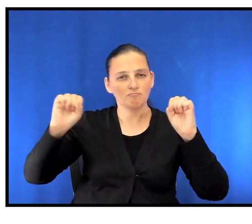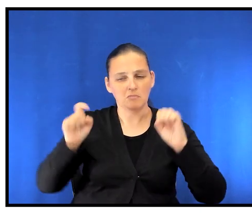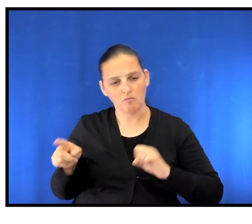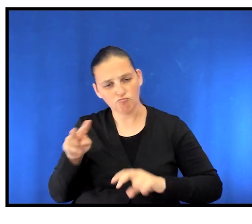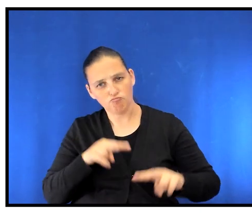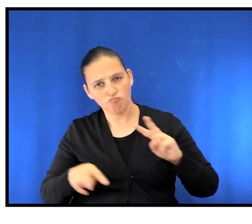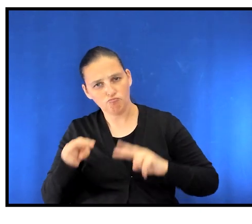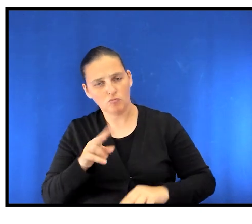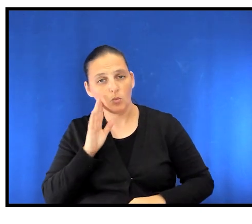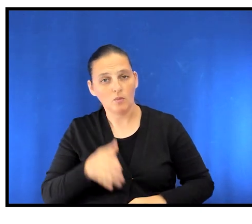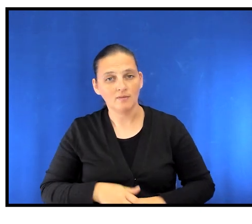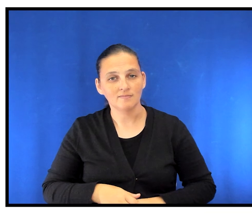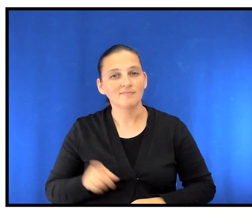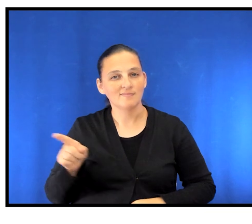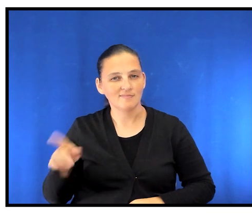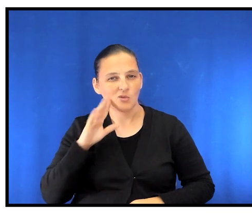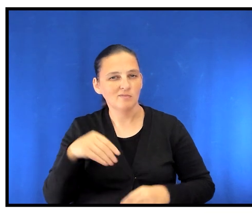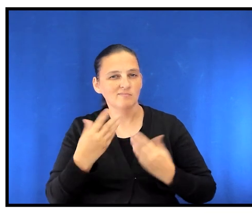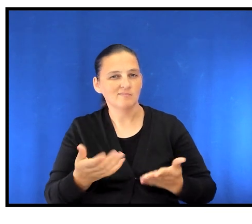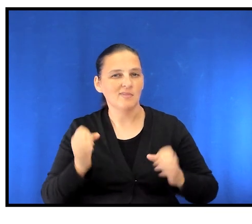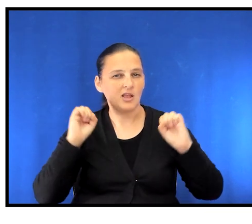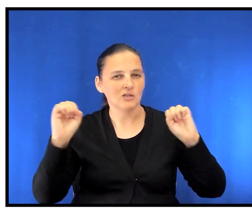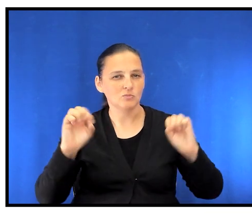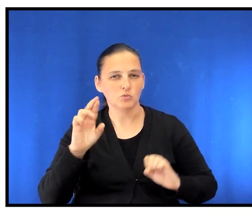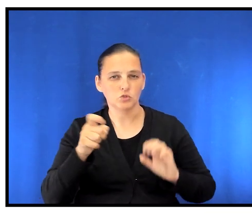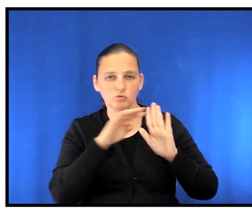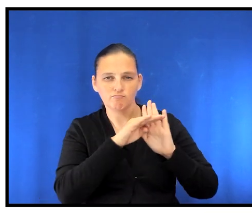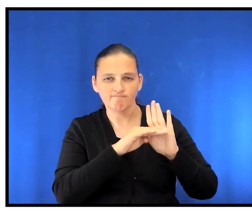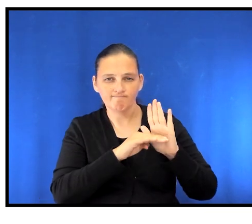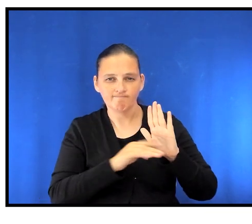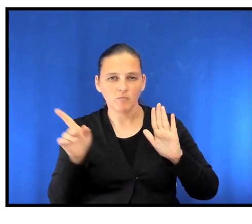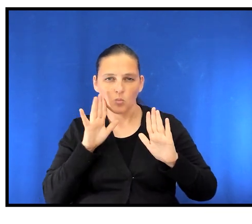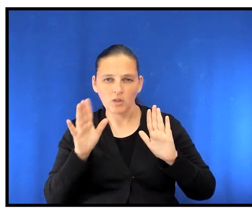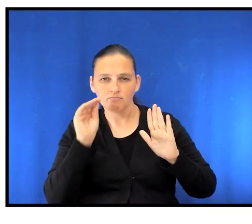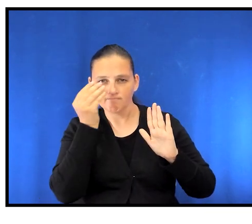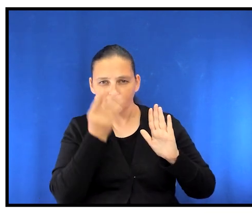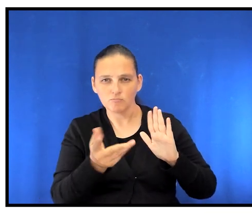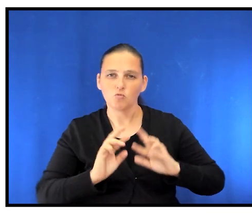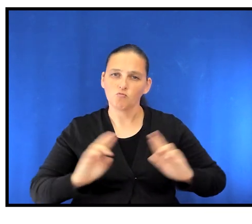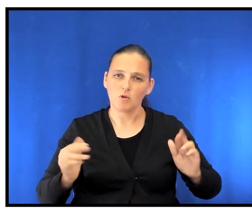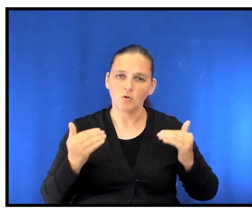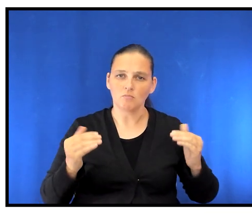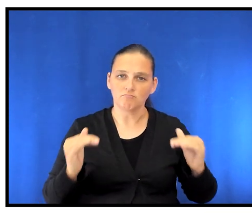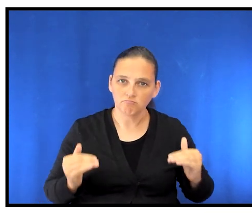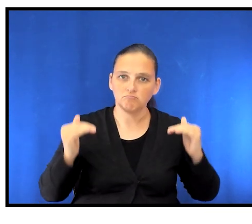They will give you an exercise prescription and guide you in terms of when to resume higher intensity exercise.